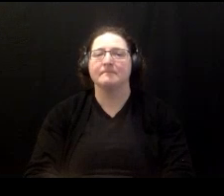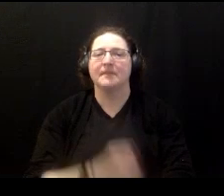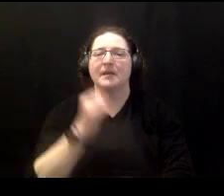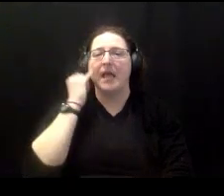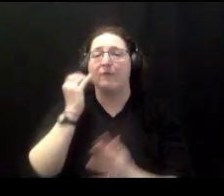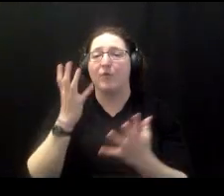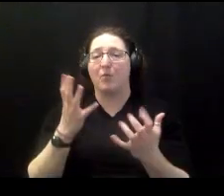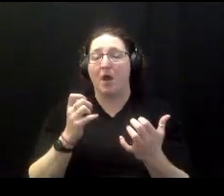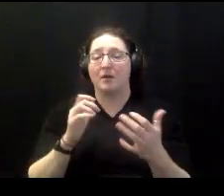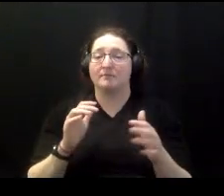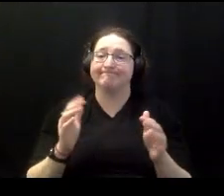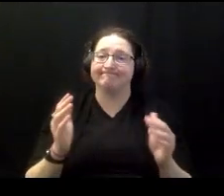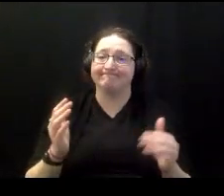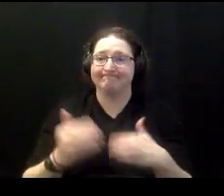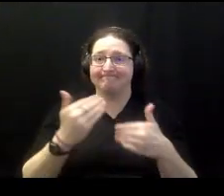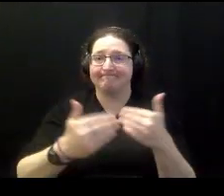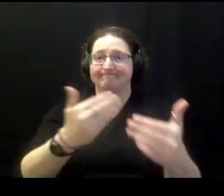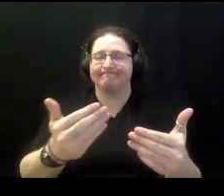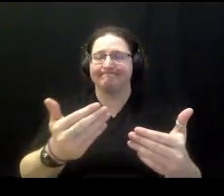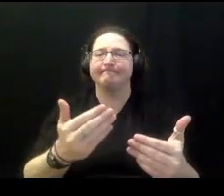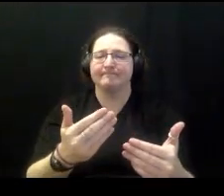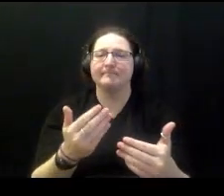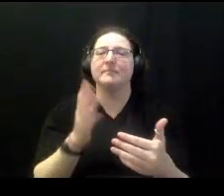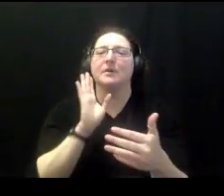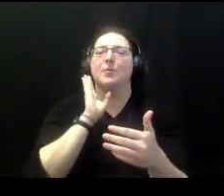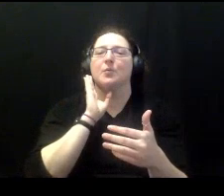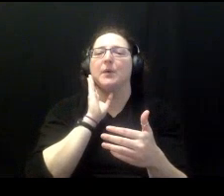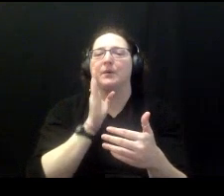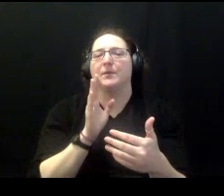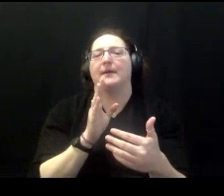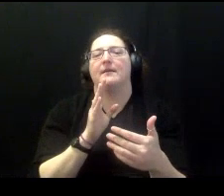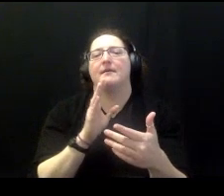Rhode Island Department of Health will work to align its emergency preparedness priorities and